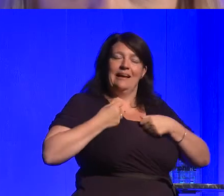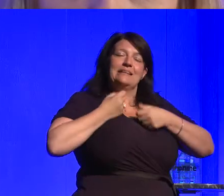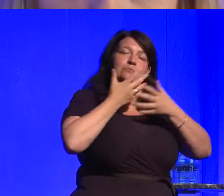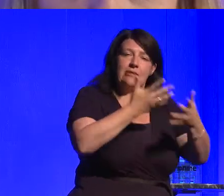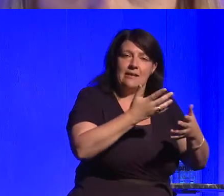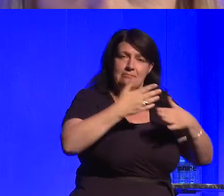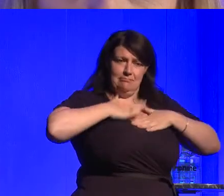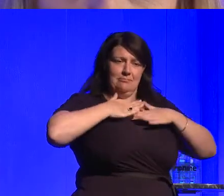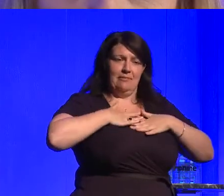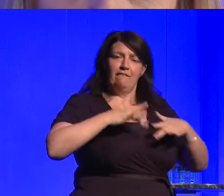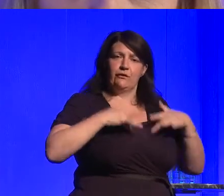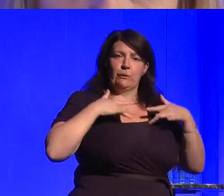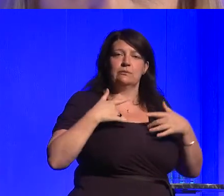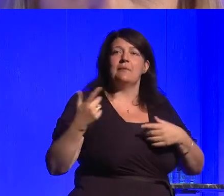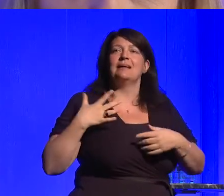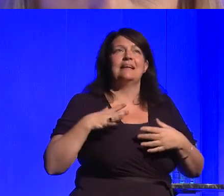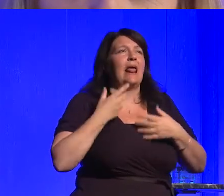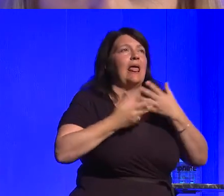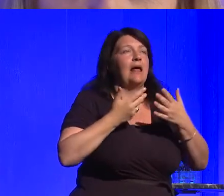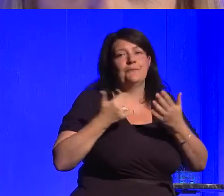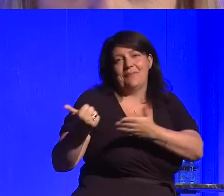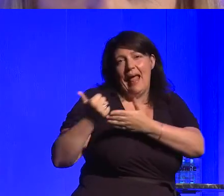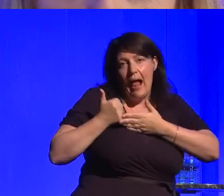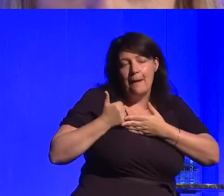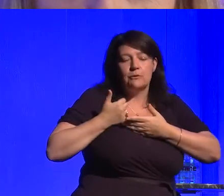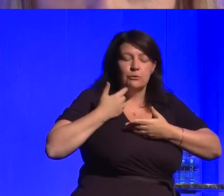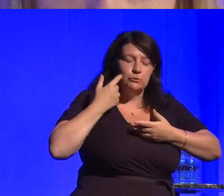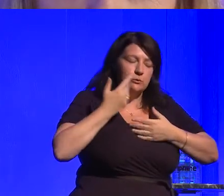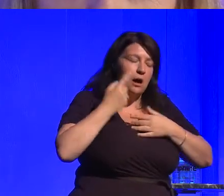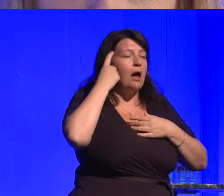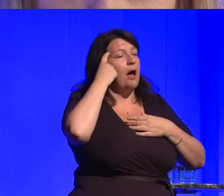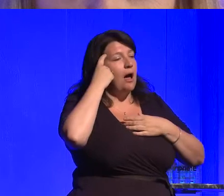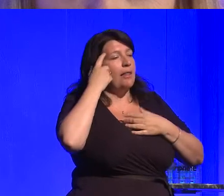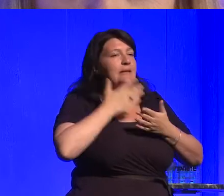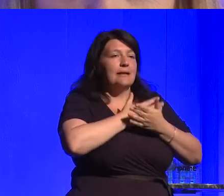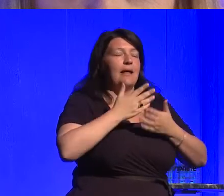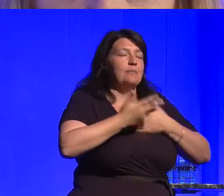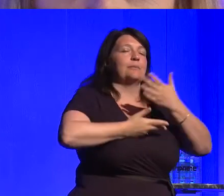If we have problems with our services at present -- I am sorry, a lot of that is down to the